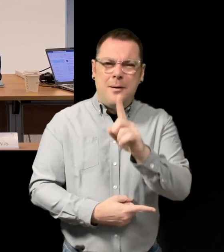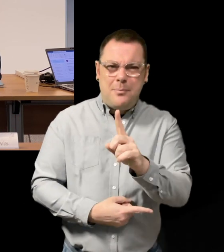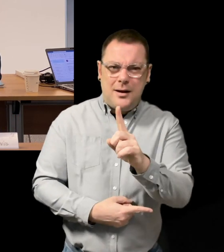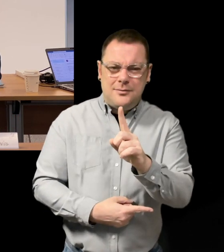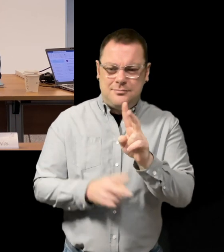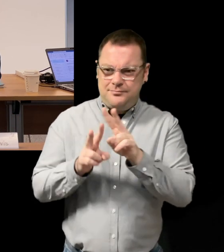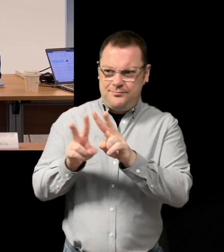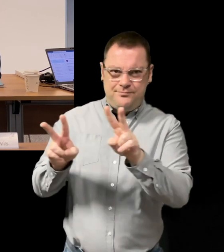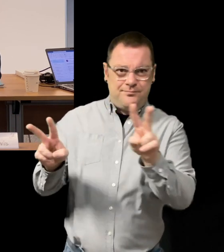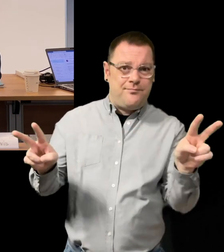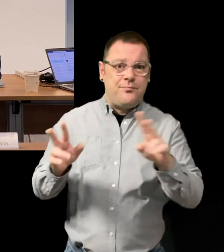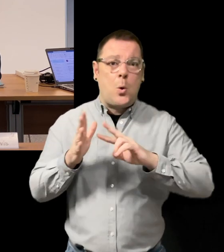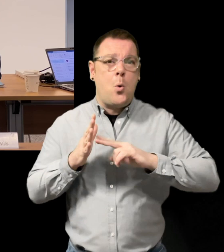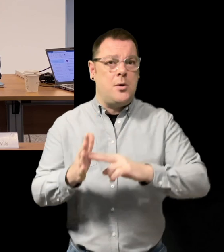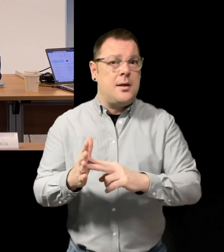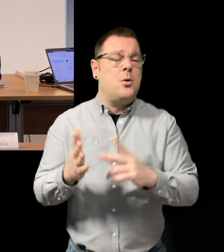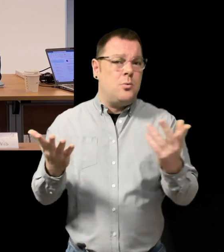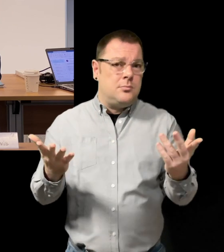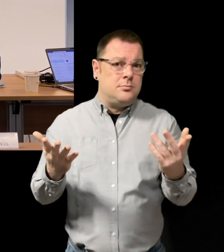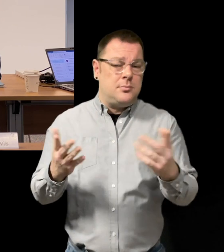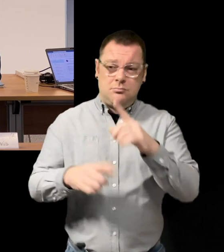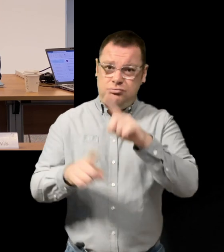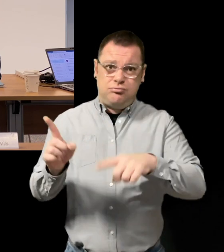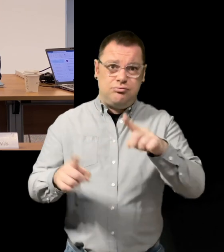But looking across the organisation and the incredible array